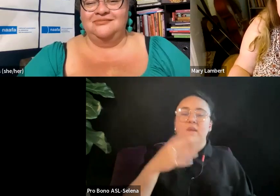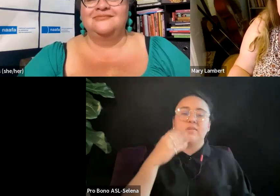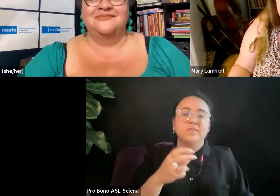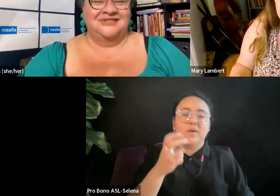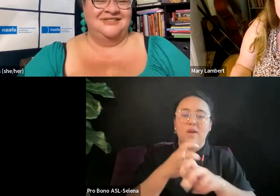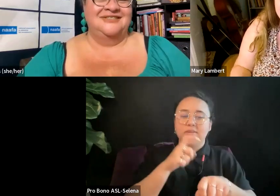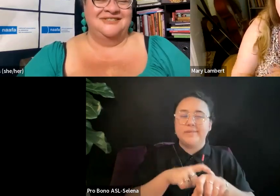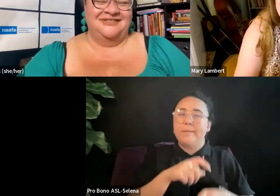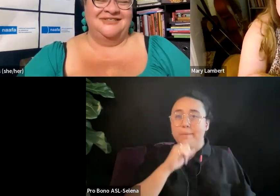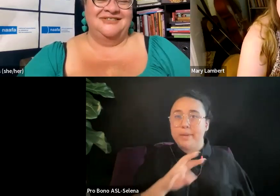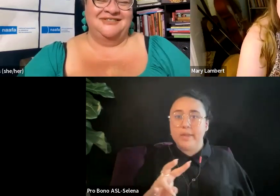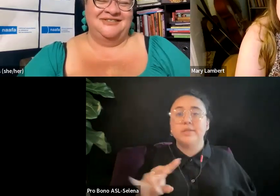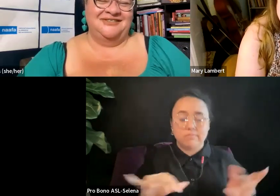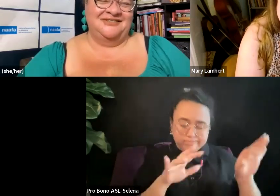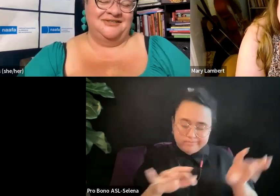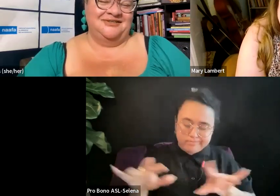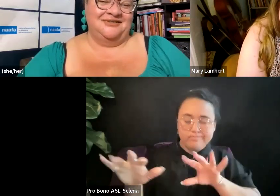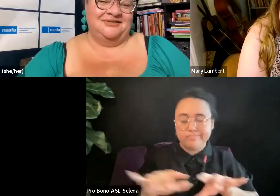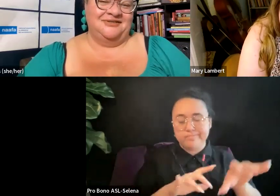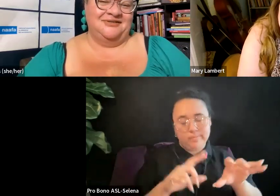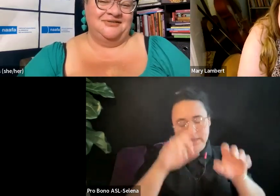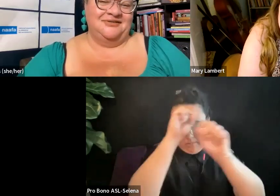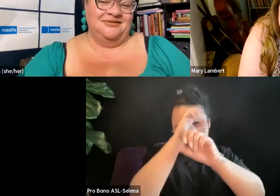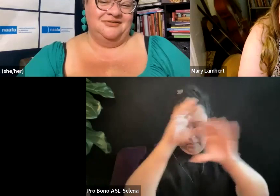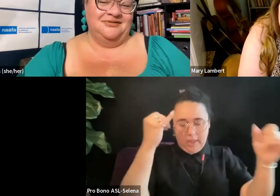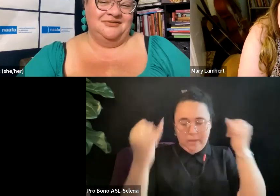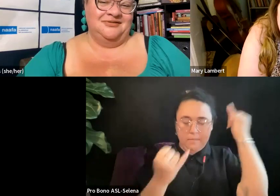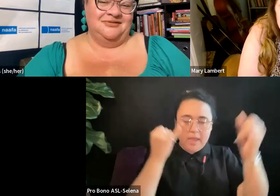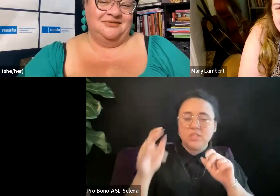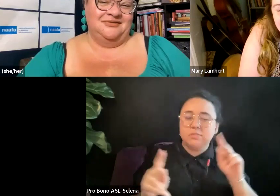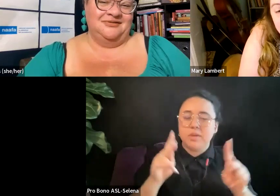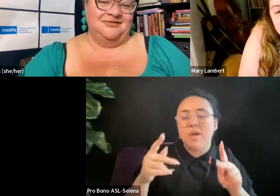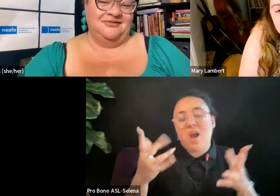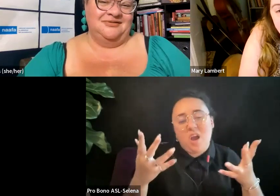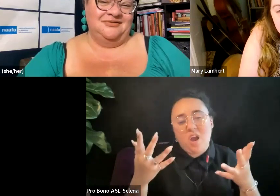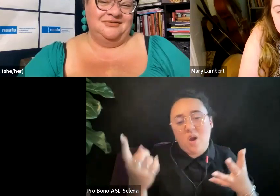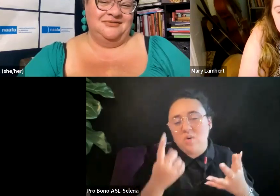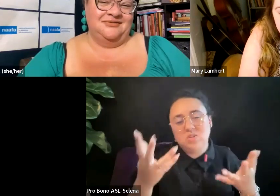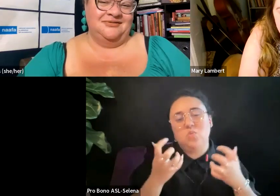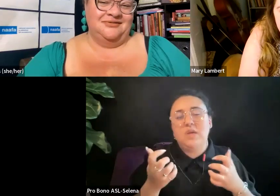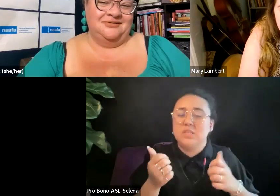And I just always, always wanted to be a performer. I just didn't think it was really an option for me.